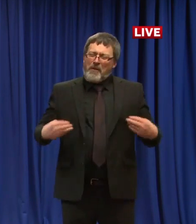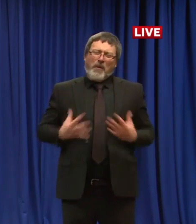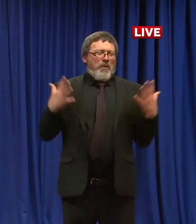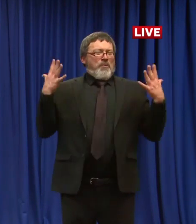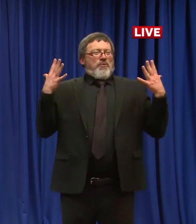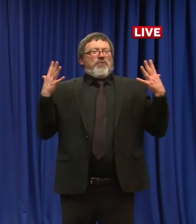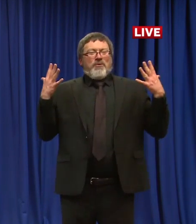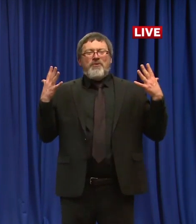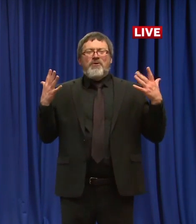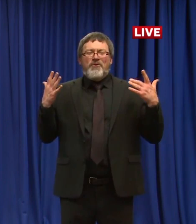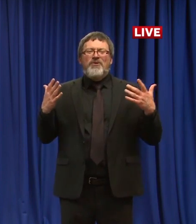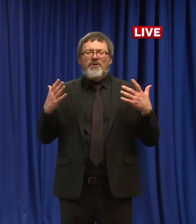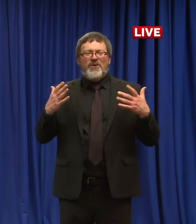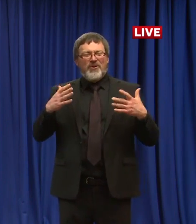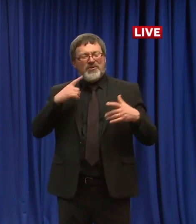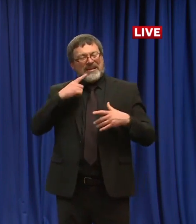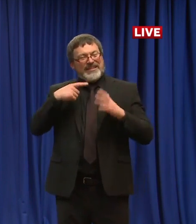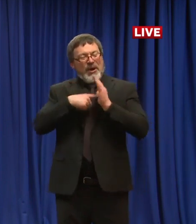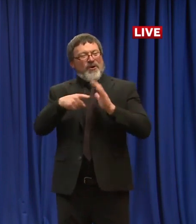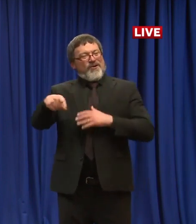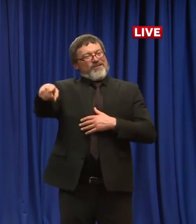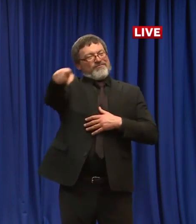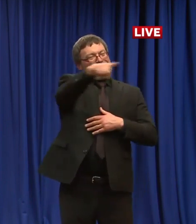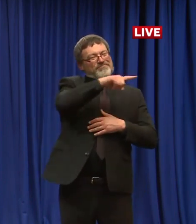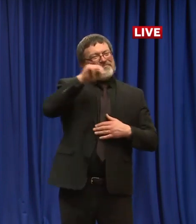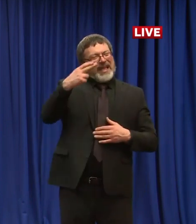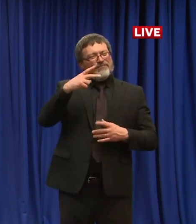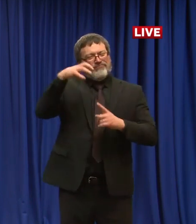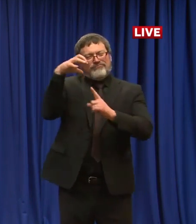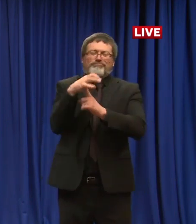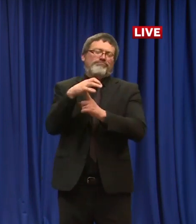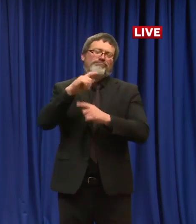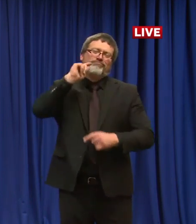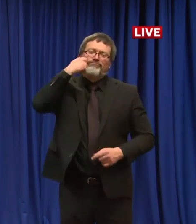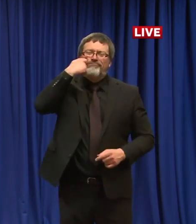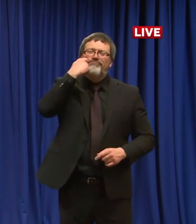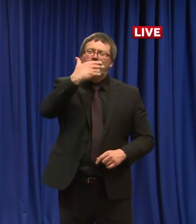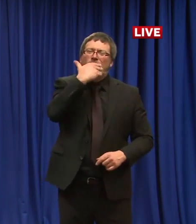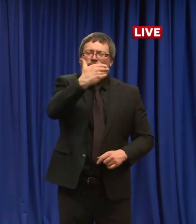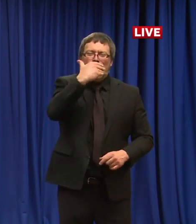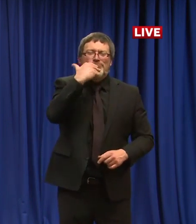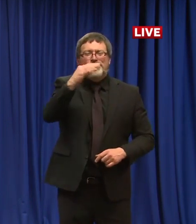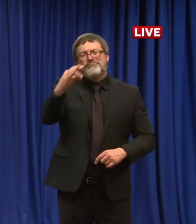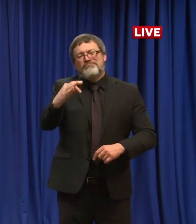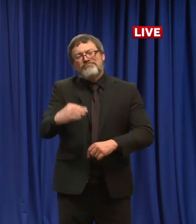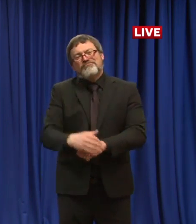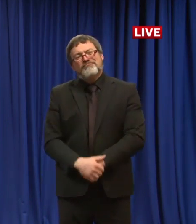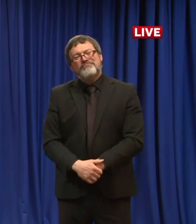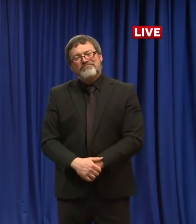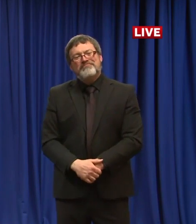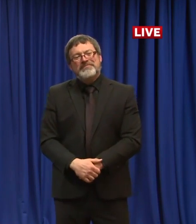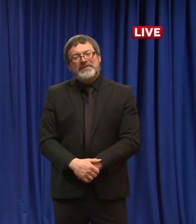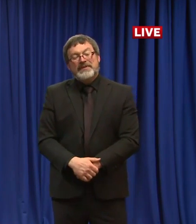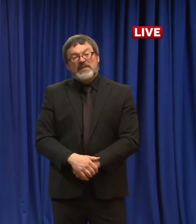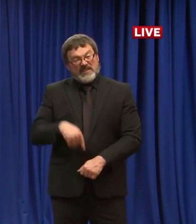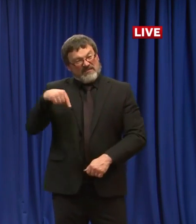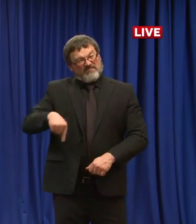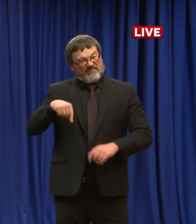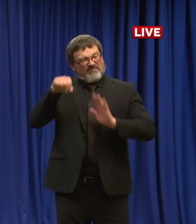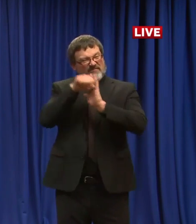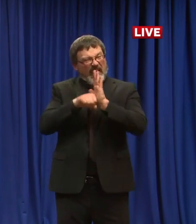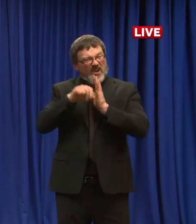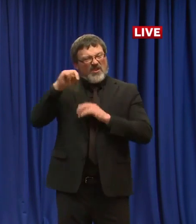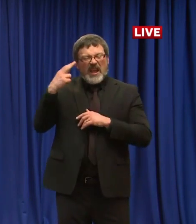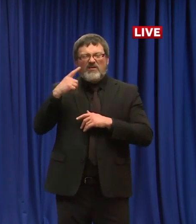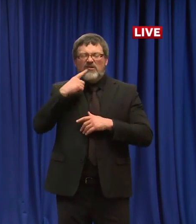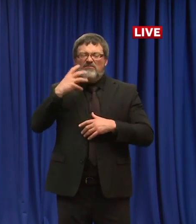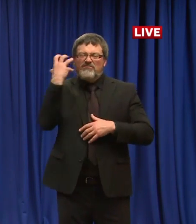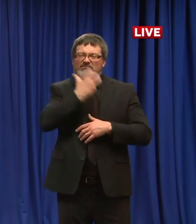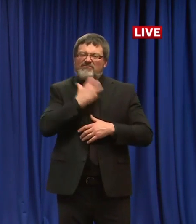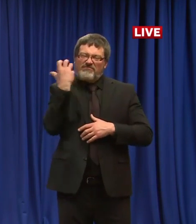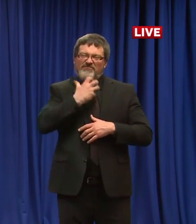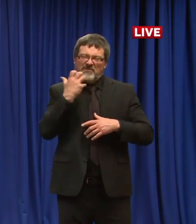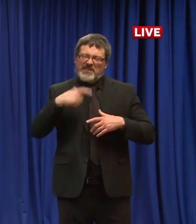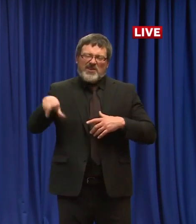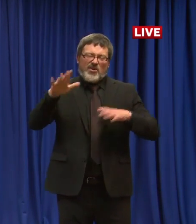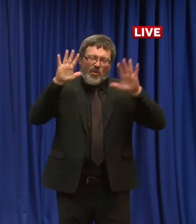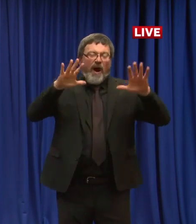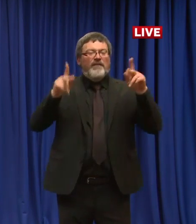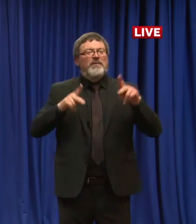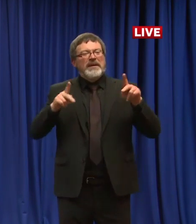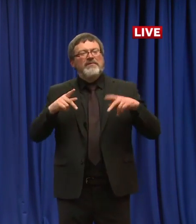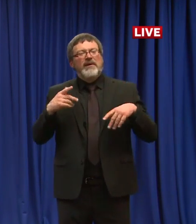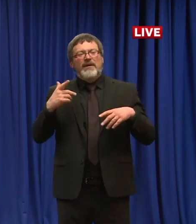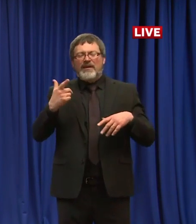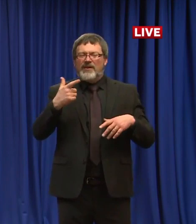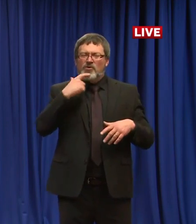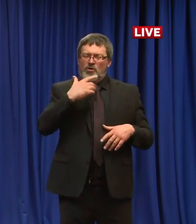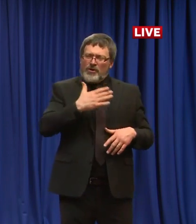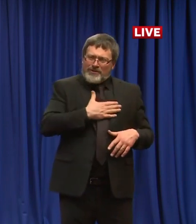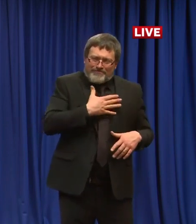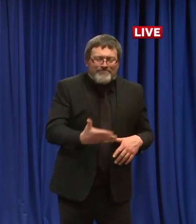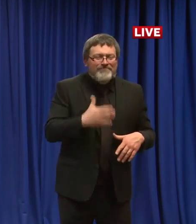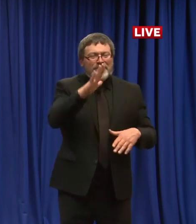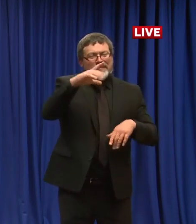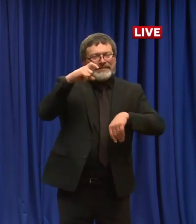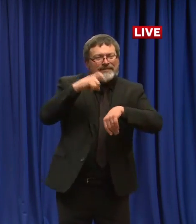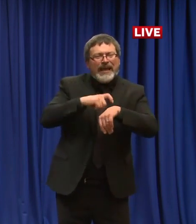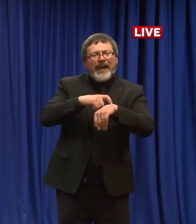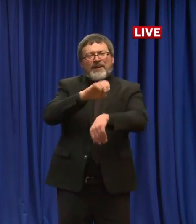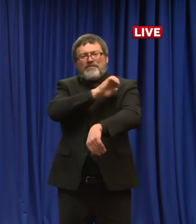HUNDRED INDIVIDUALS HAVE STEPPED UP ALREADY AND JUST THE FIRST COUPLE WEEKS AGAIN A GREAT TESTAMENT TO THE PEOPLE OF THIS THIS GREAT STATE, YOU KNOW, WE ARE GREAT.